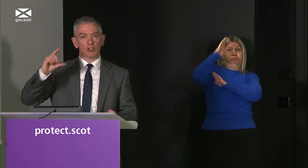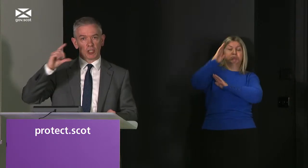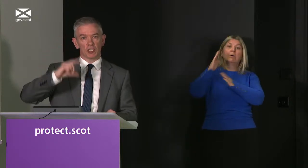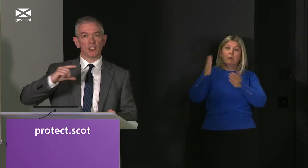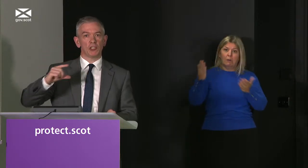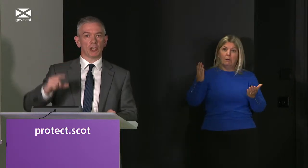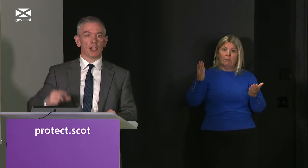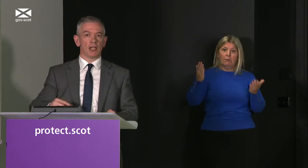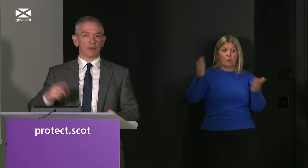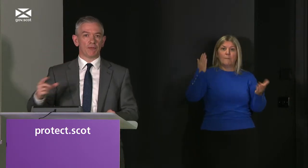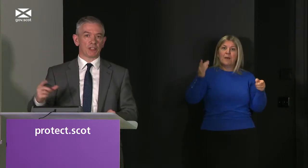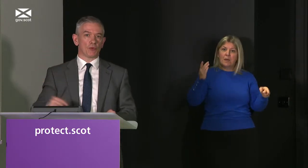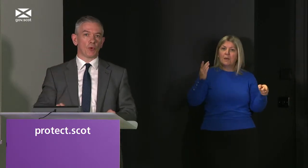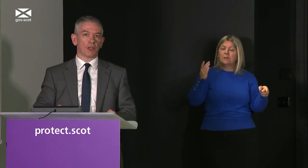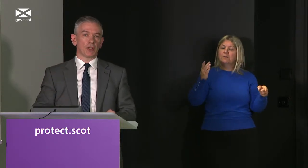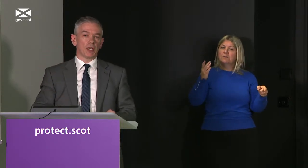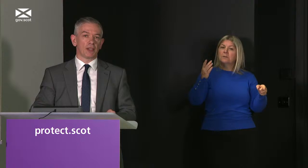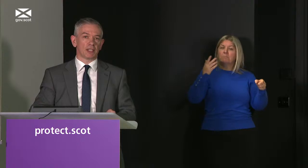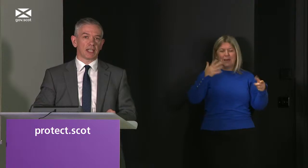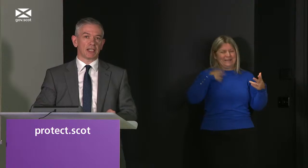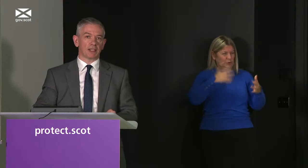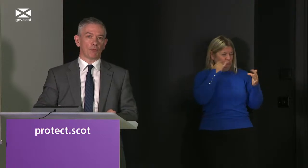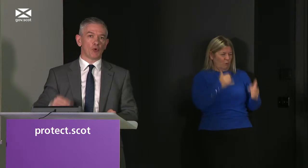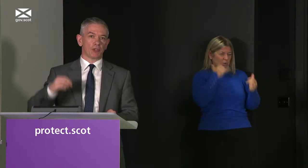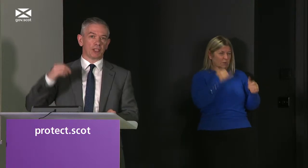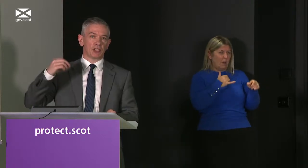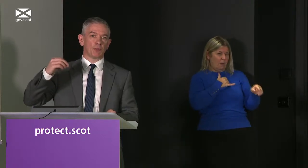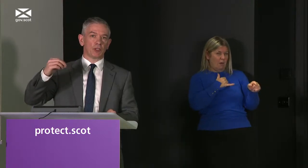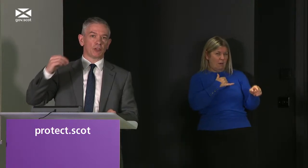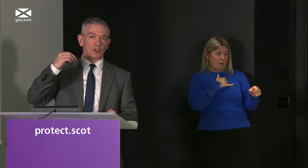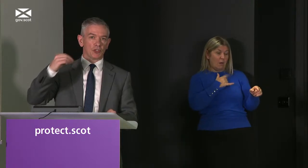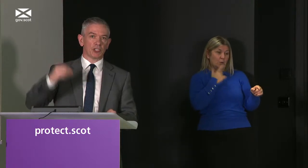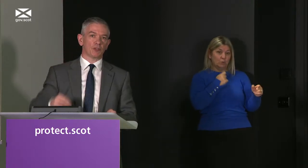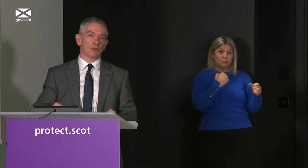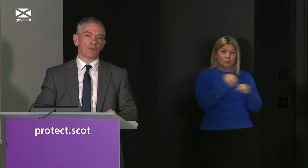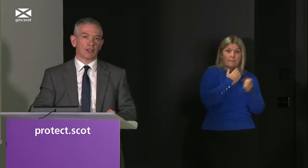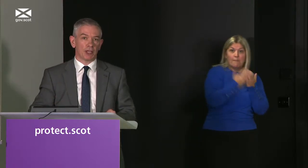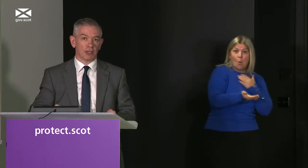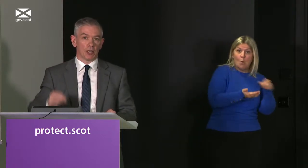to continually revisit whether there is anything more that needs to be done to try to prevent that